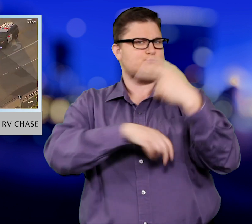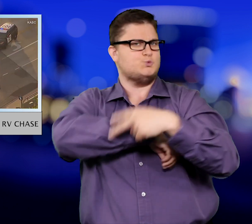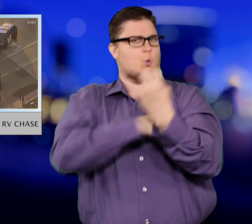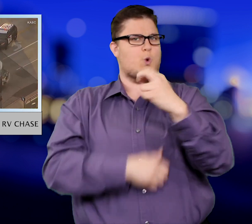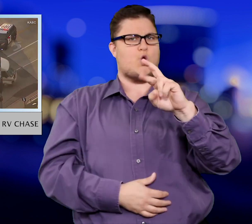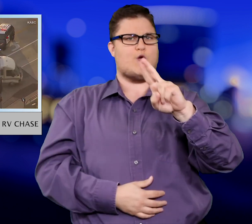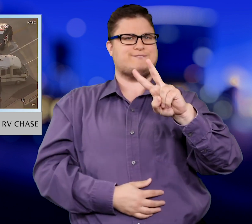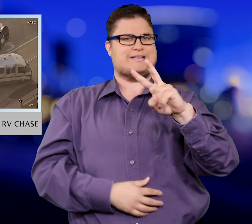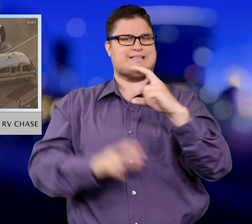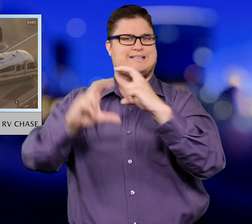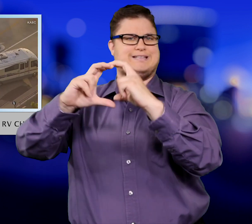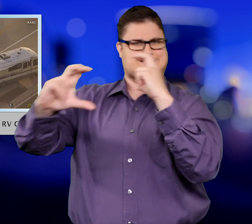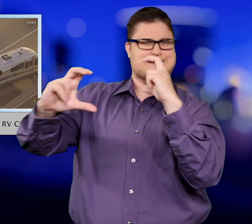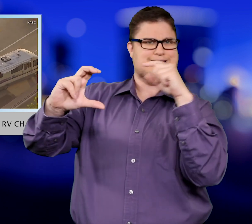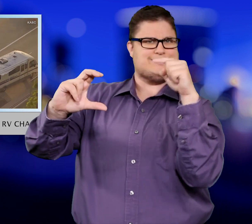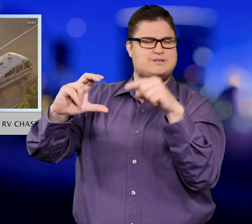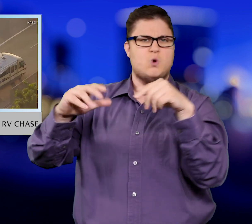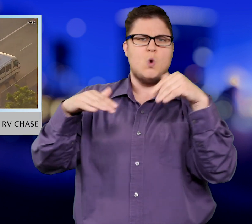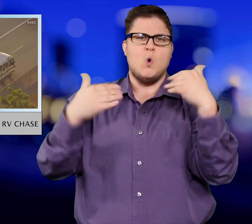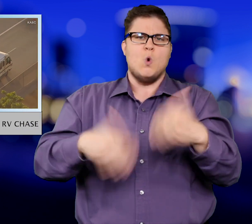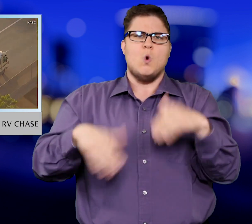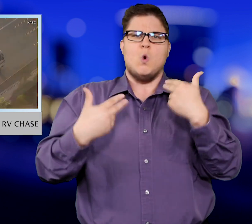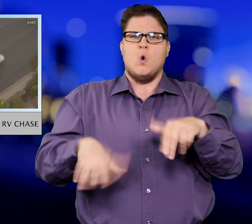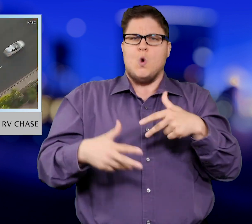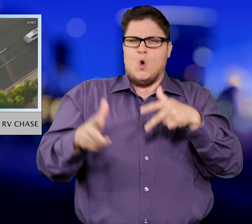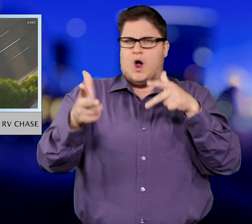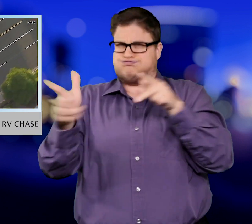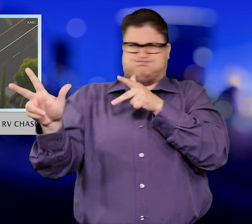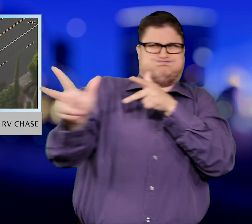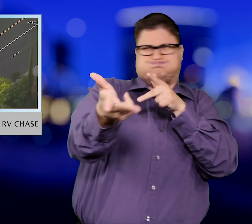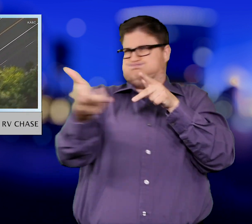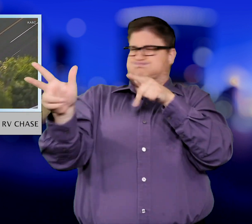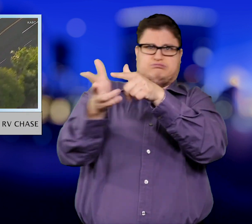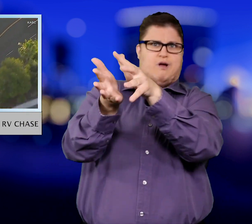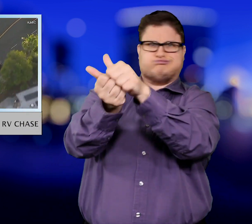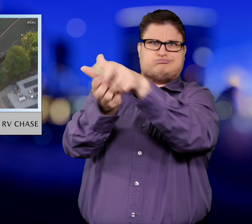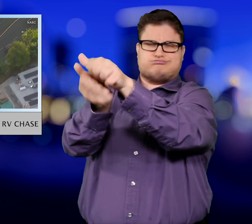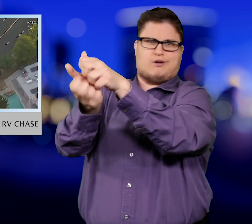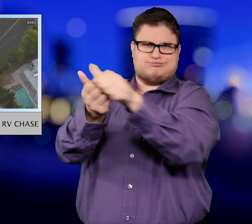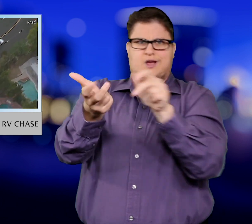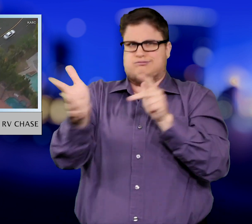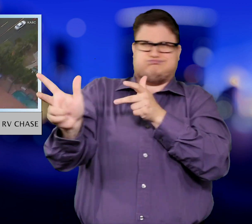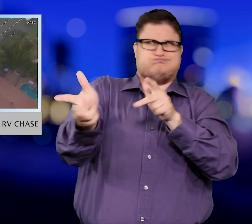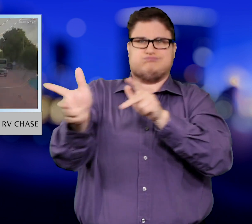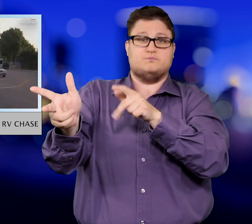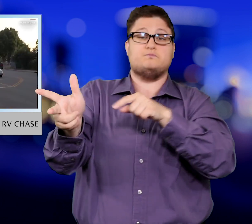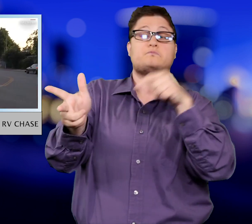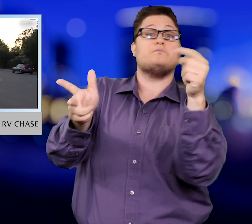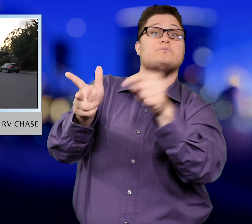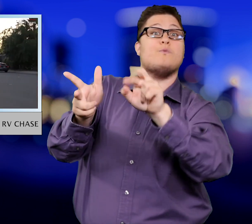an alleged stolen RV led police on a wild and destructive high-speed chase in California.